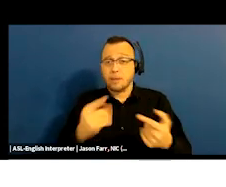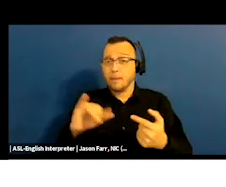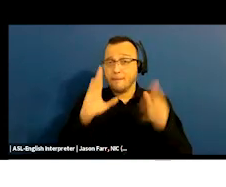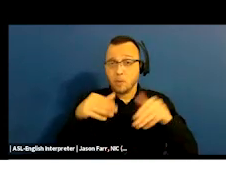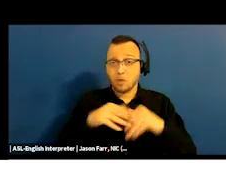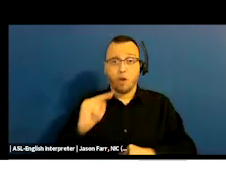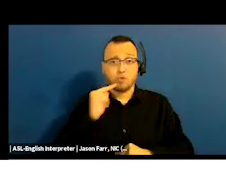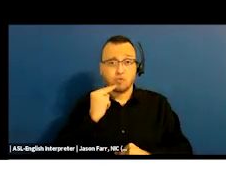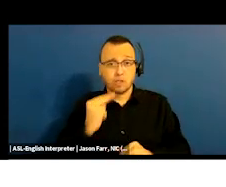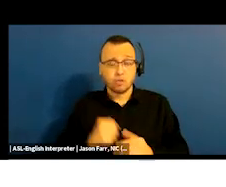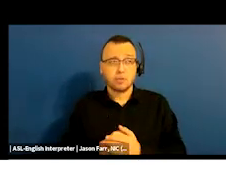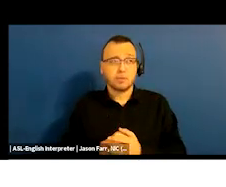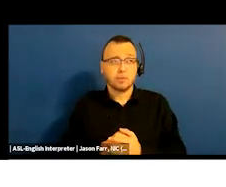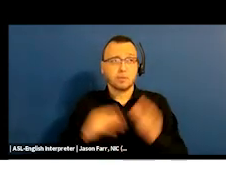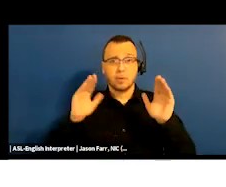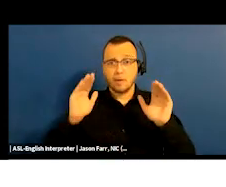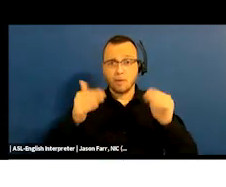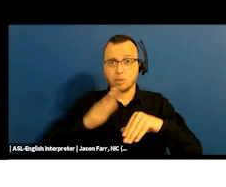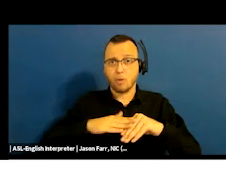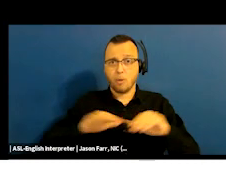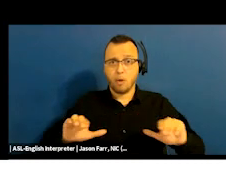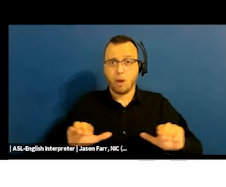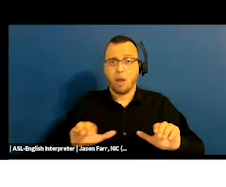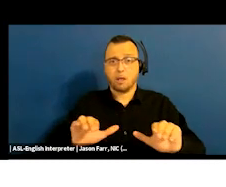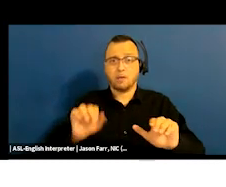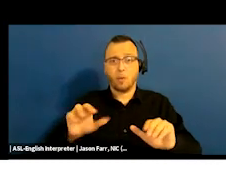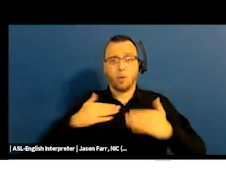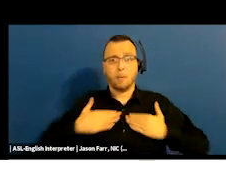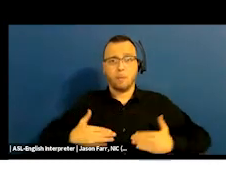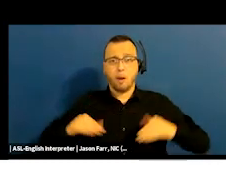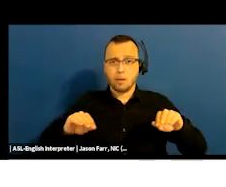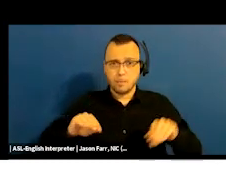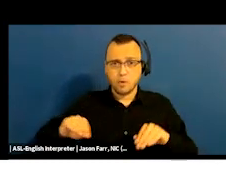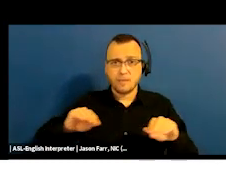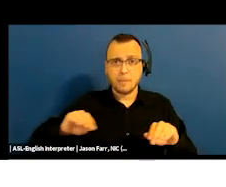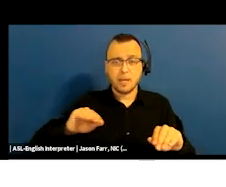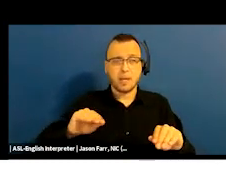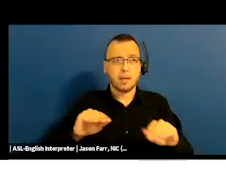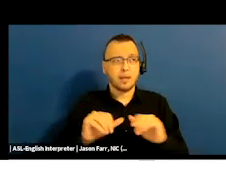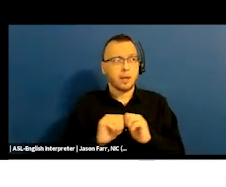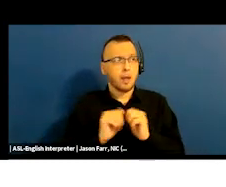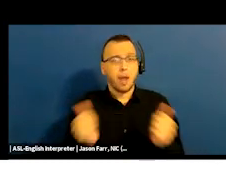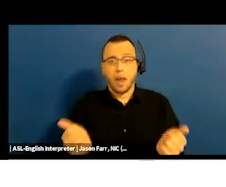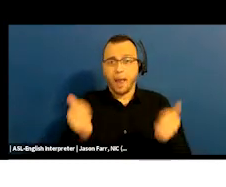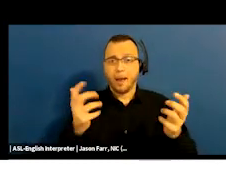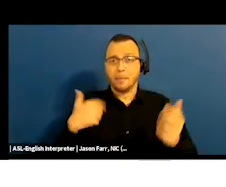We spent time in another webinar earlier on talking about all sorts of different kinds of ways